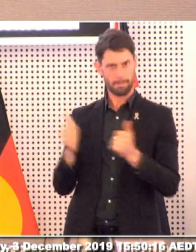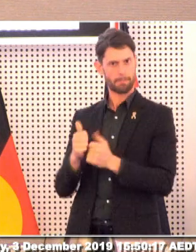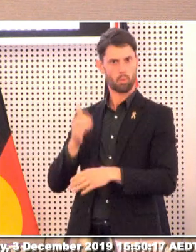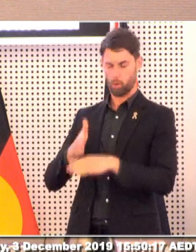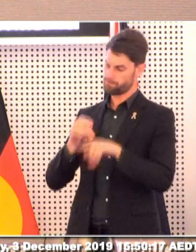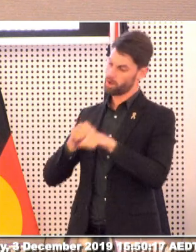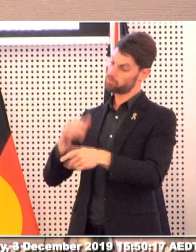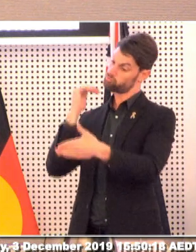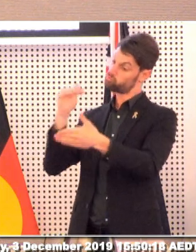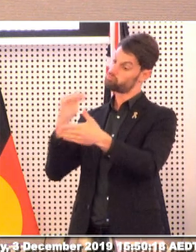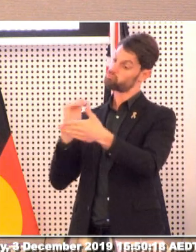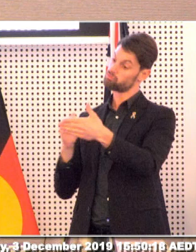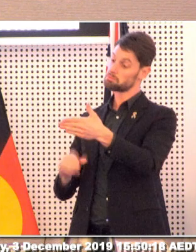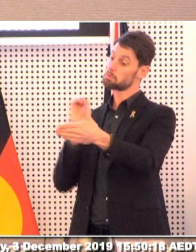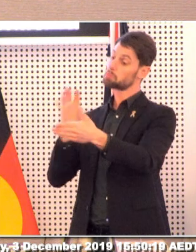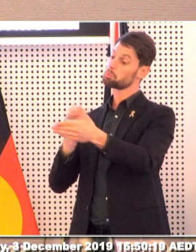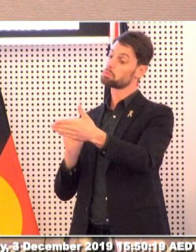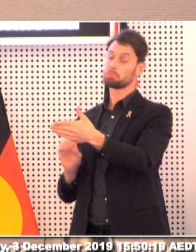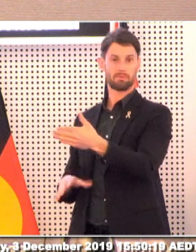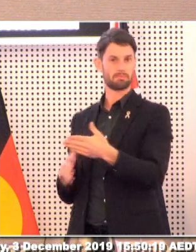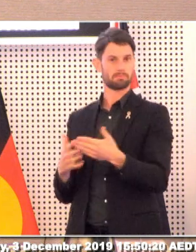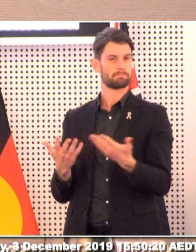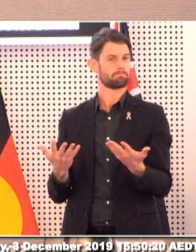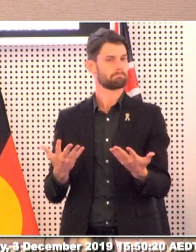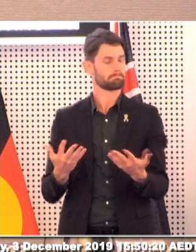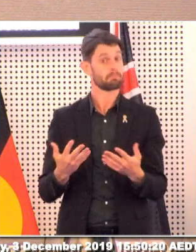The other part of that, I think the Ombudsman had also commented on the fact